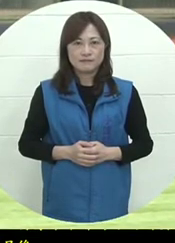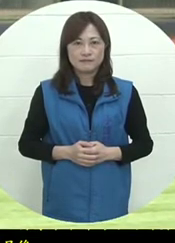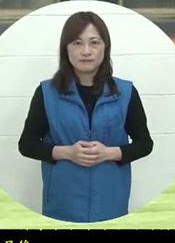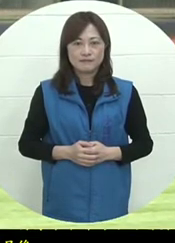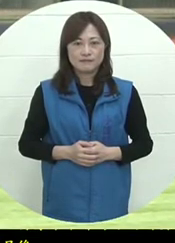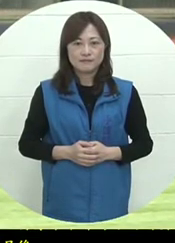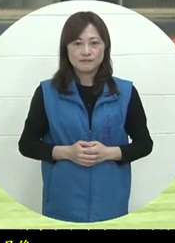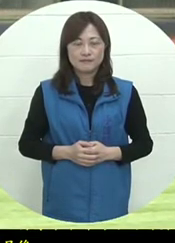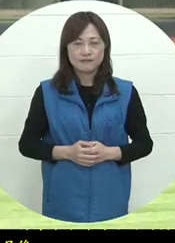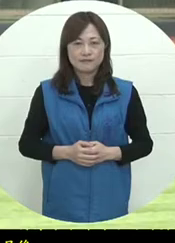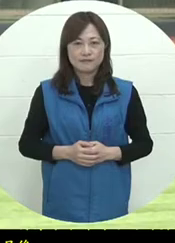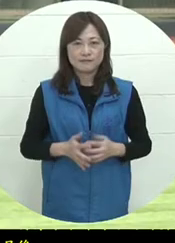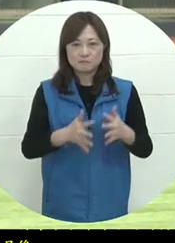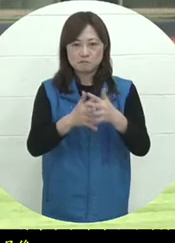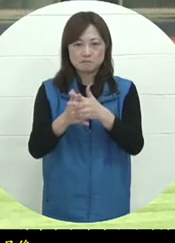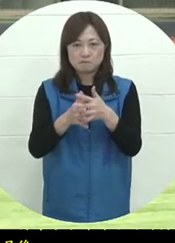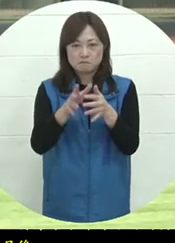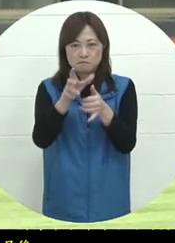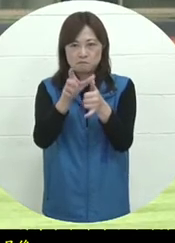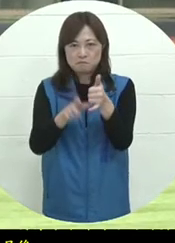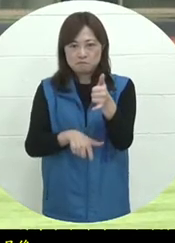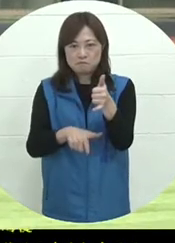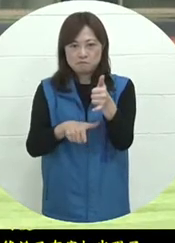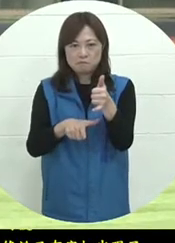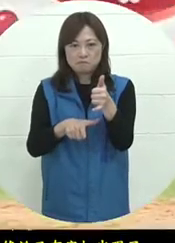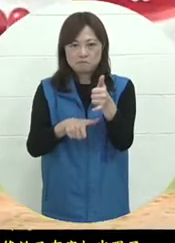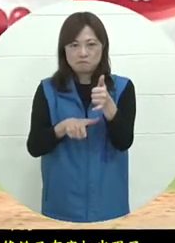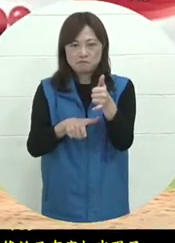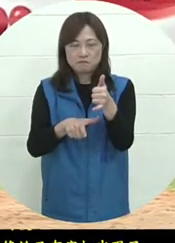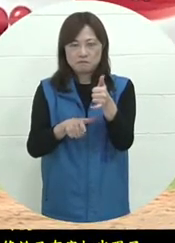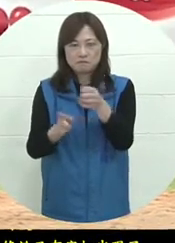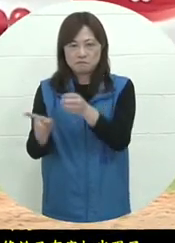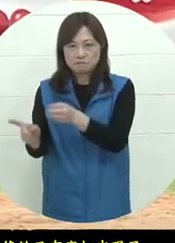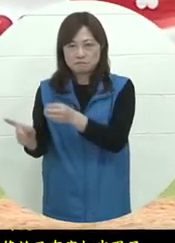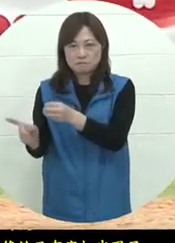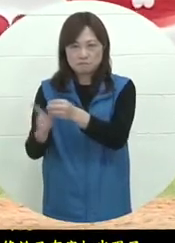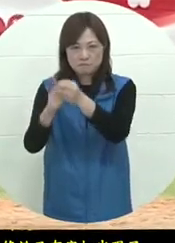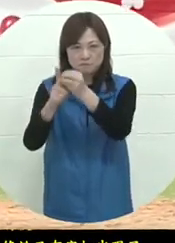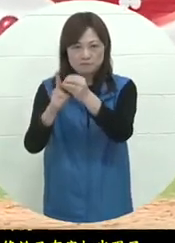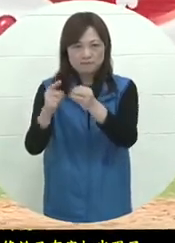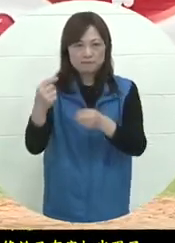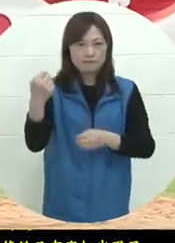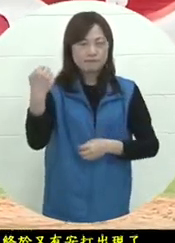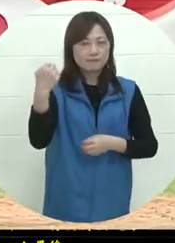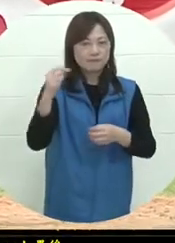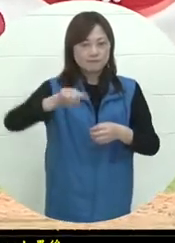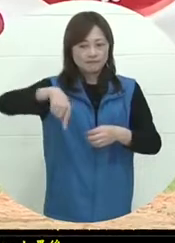Anderson came on. To go on the field to rob , there was a starter yesterday, and today the second pitcher